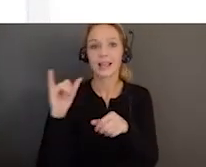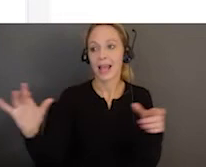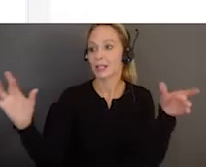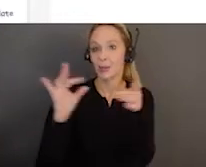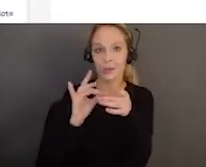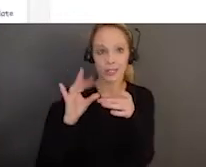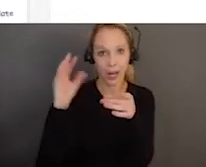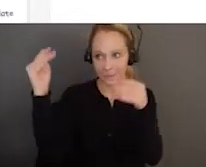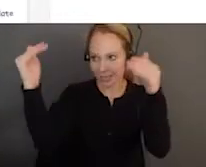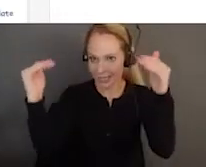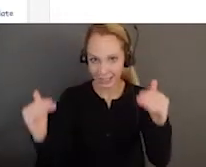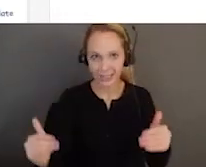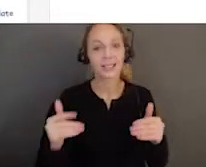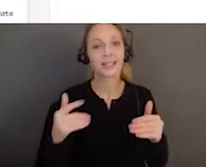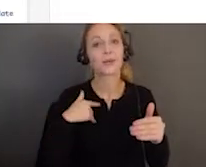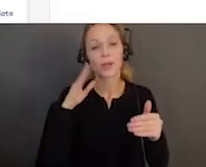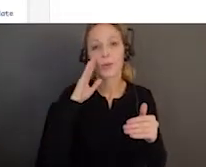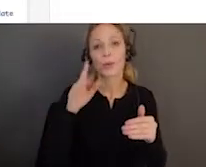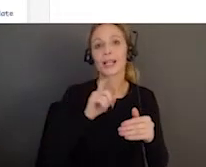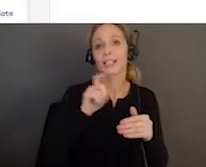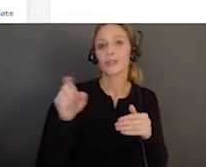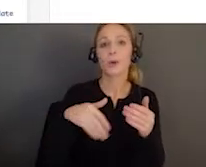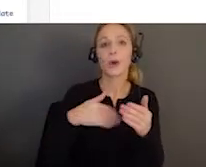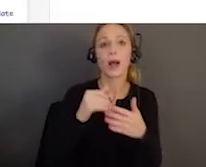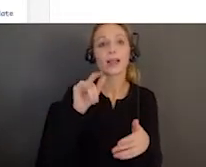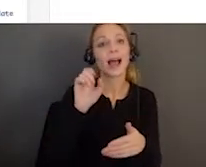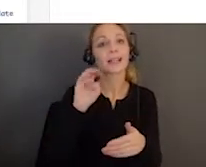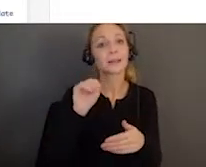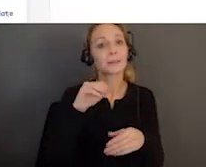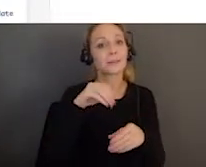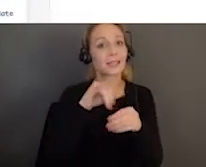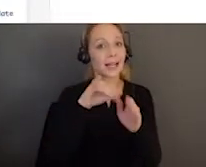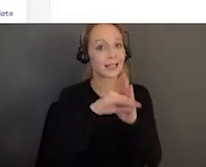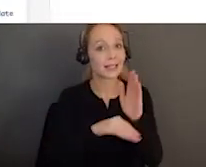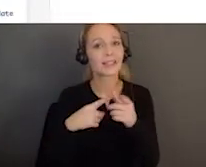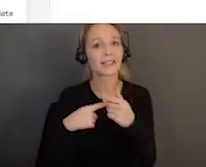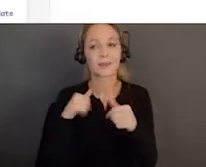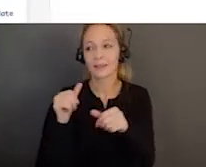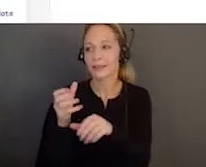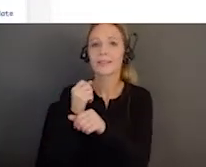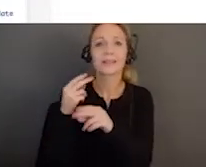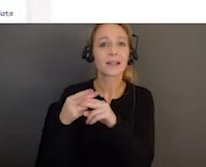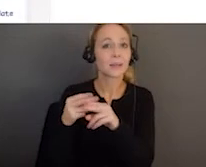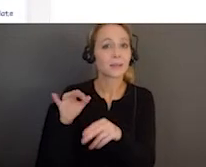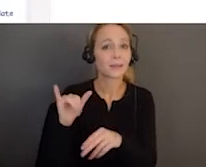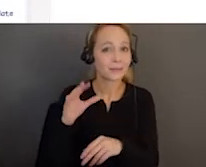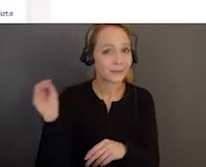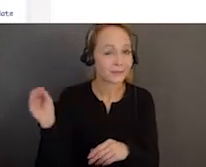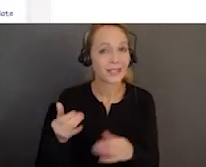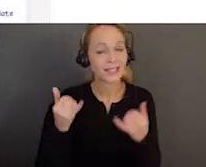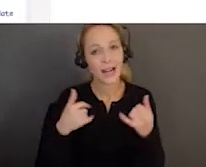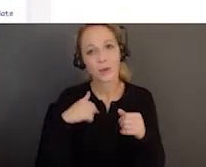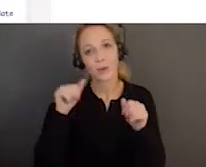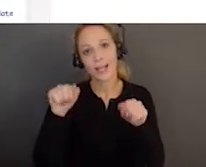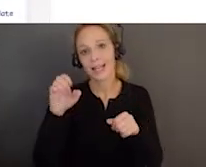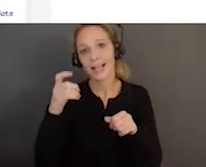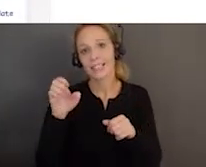AND THEN THE ITEMS IN THAT LIST AND WE'LL GET THE NAME OF THE COMPANY. NOW WE CAN EXECUTE THE QUERY TO SEE HOW IT LOOKS.